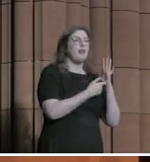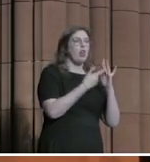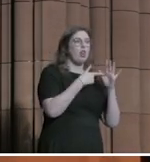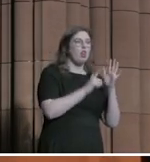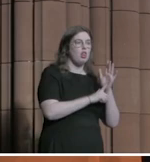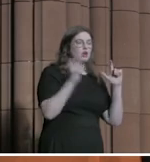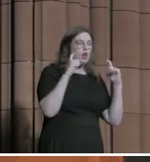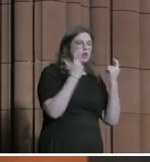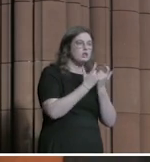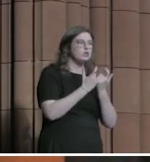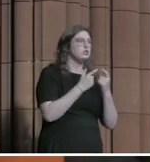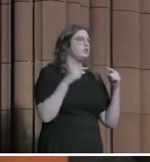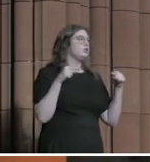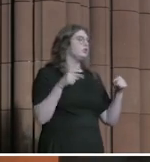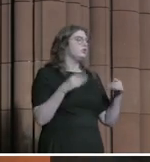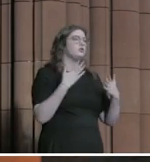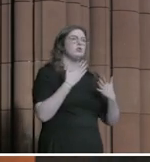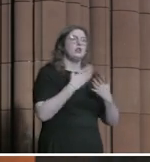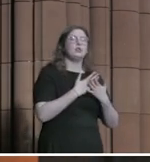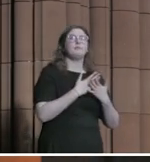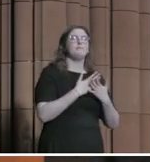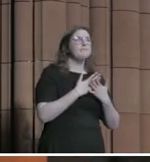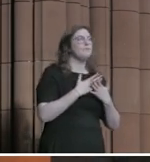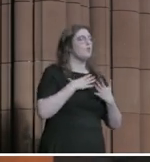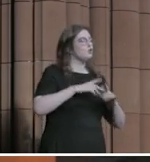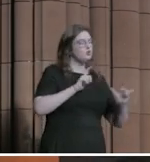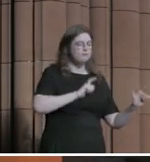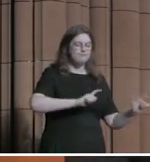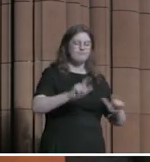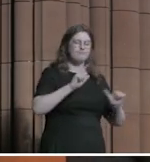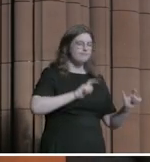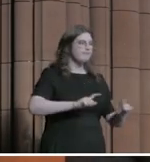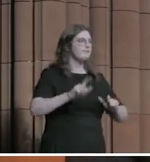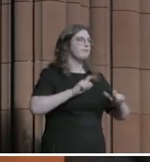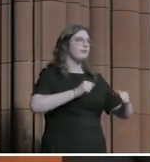They're a clarion call to continue our tradition of excellence and service.